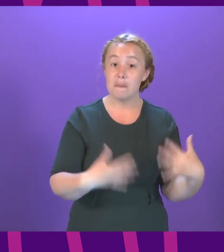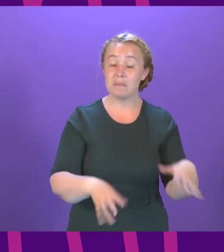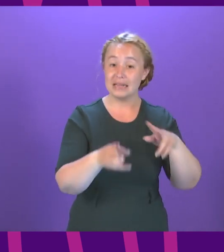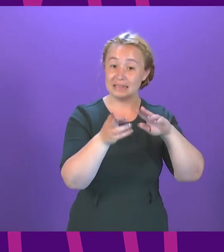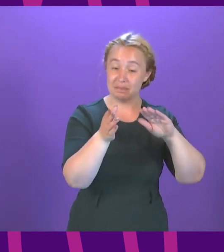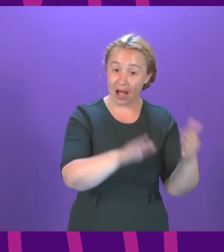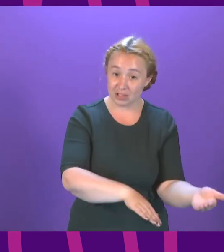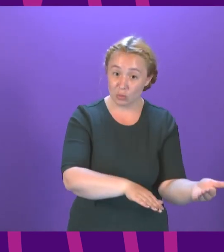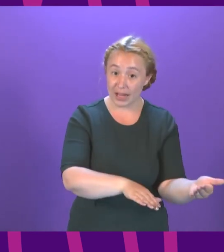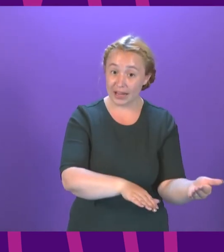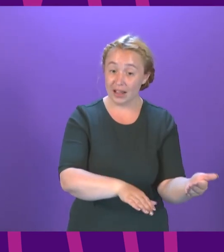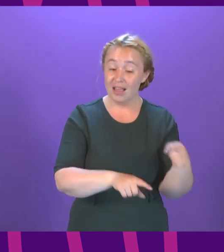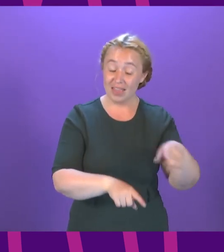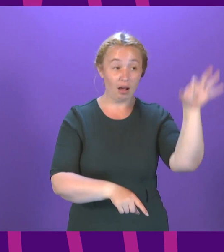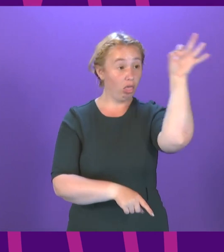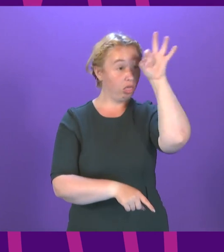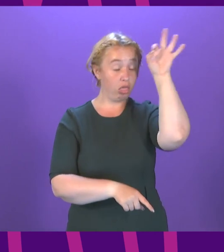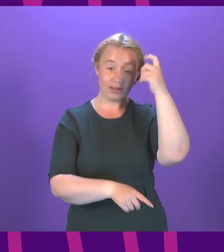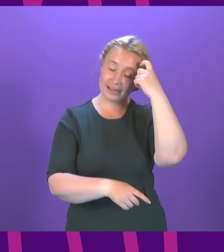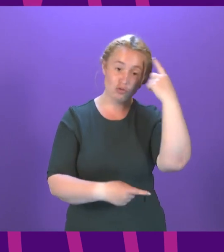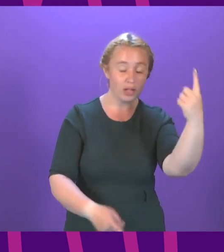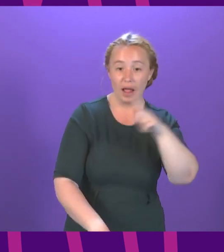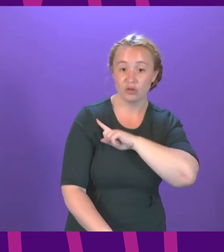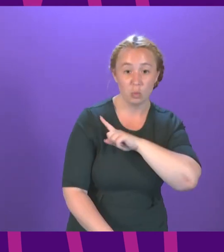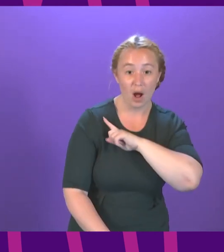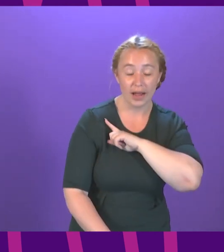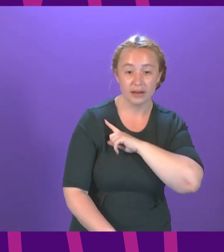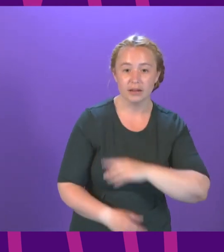than should have been the case. Does the First Minister stick by her claim that no political